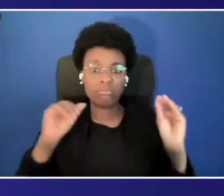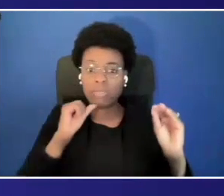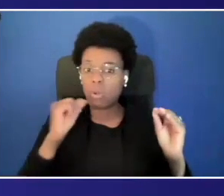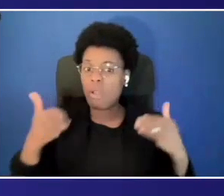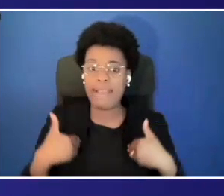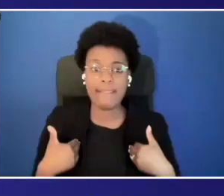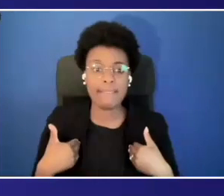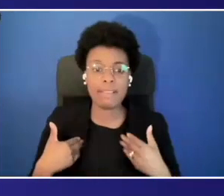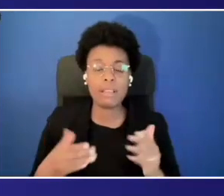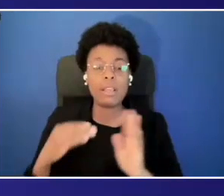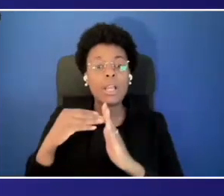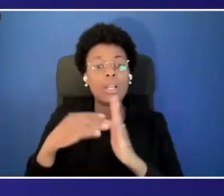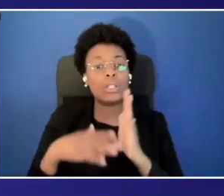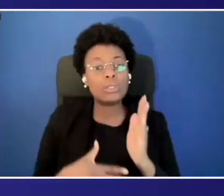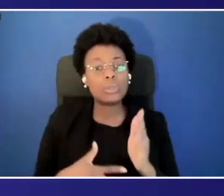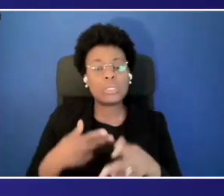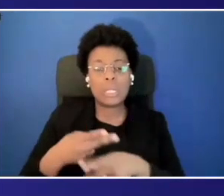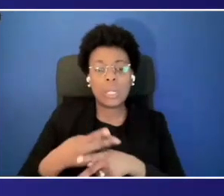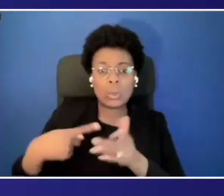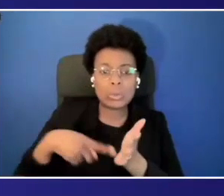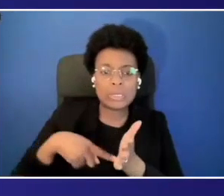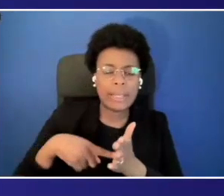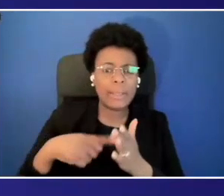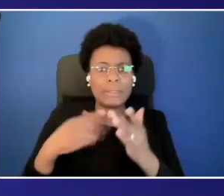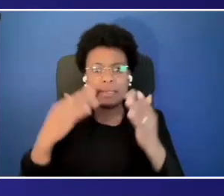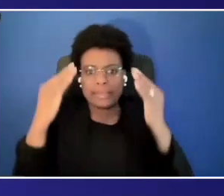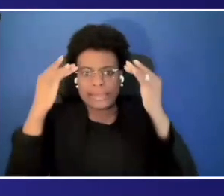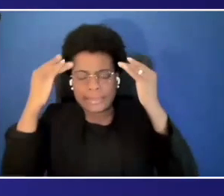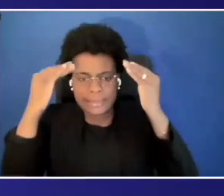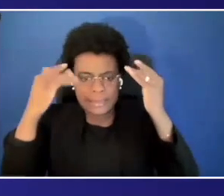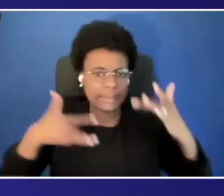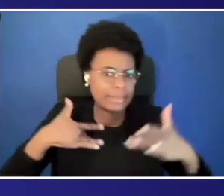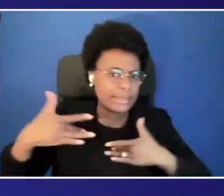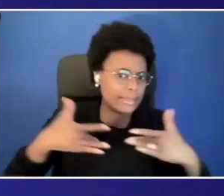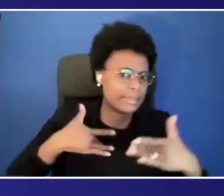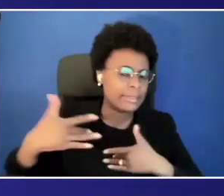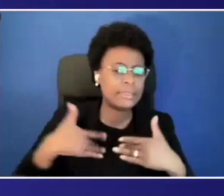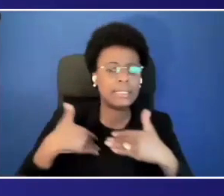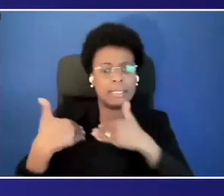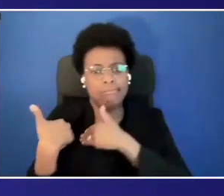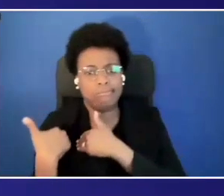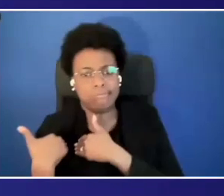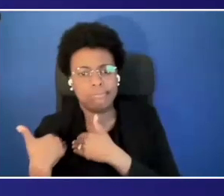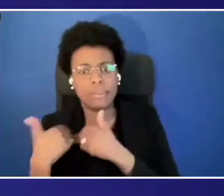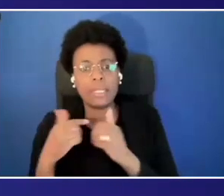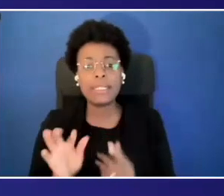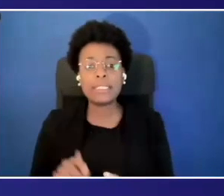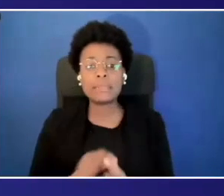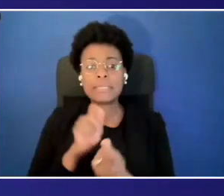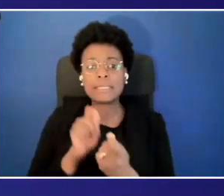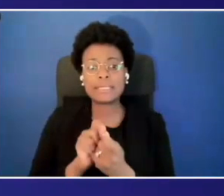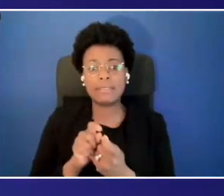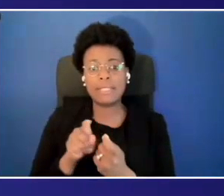Student loan that weighs heavily on borrowers, particularly those entering public service professions like TTE, where salaries are low.